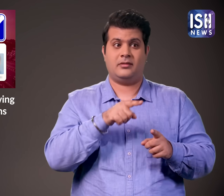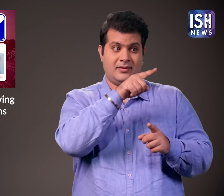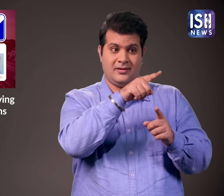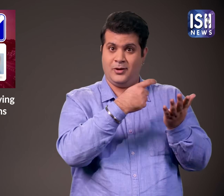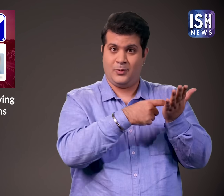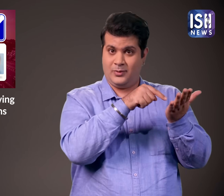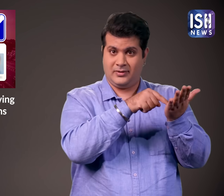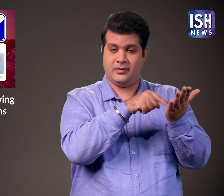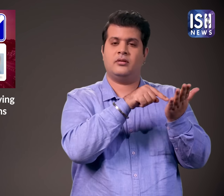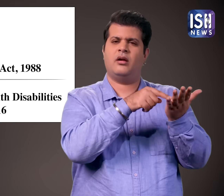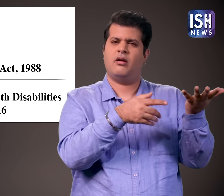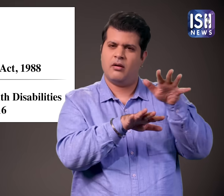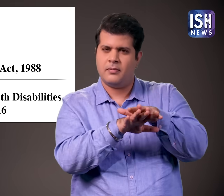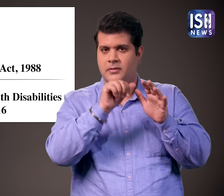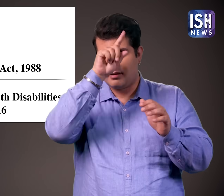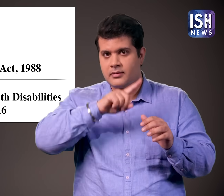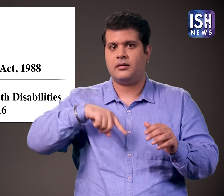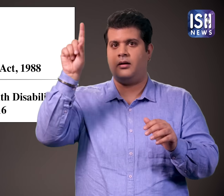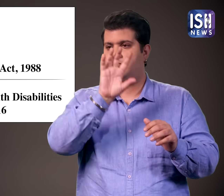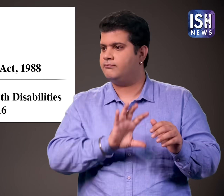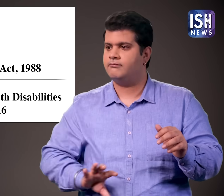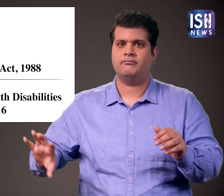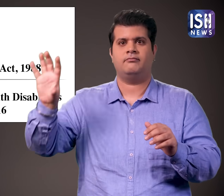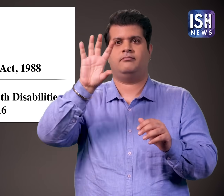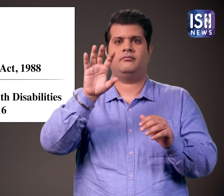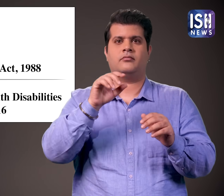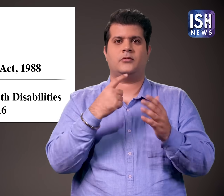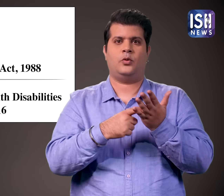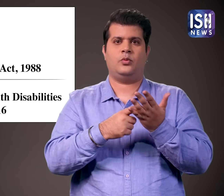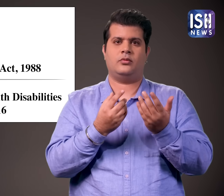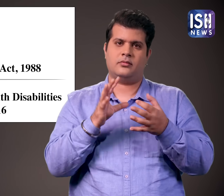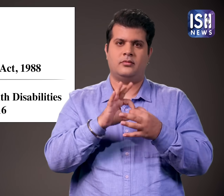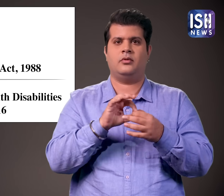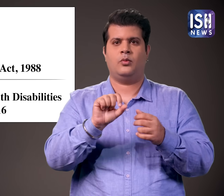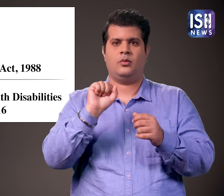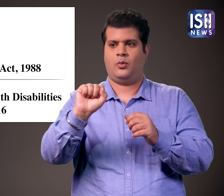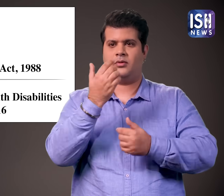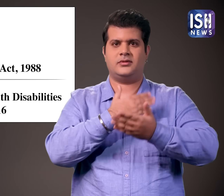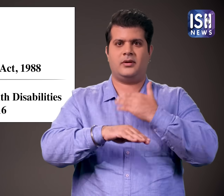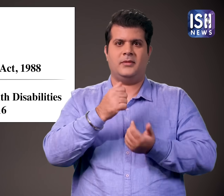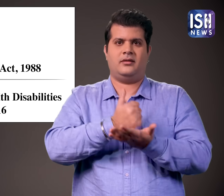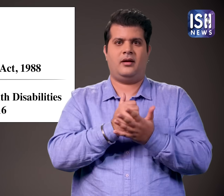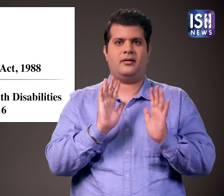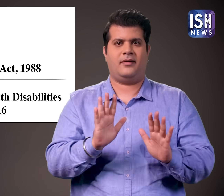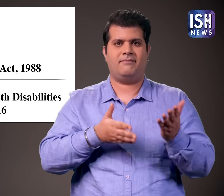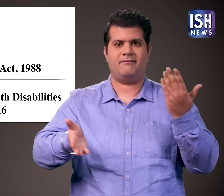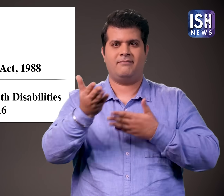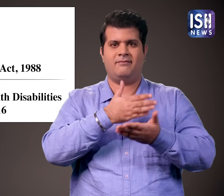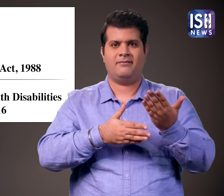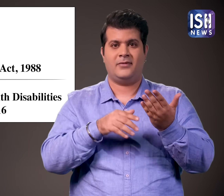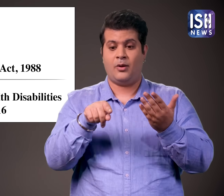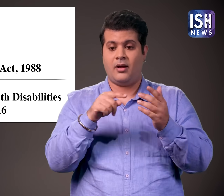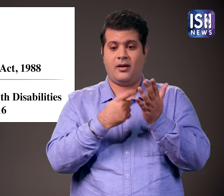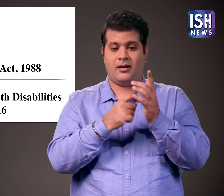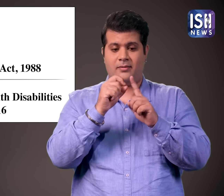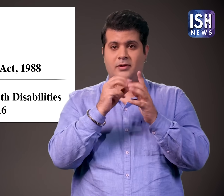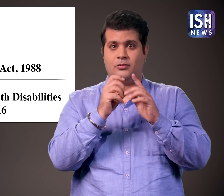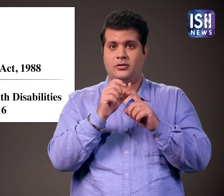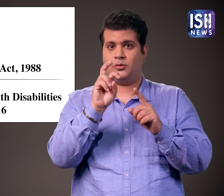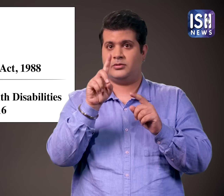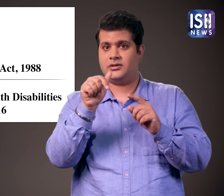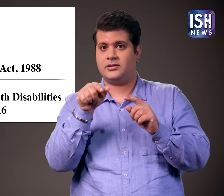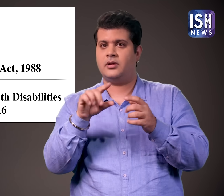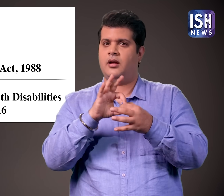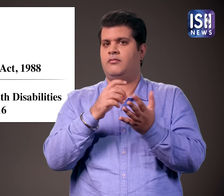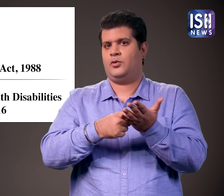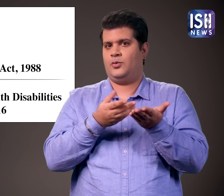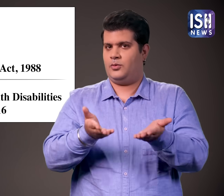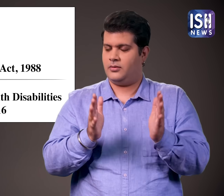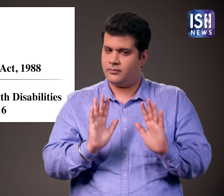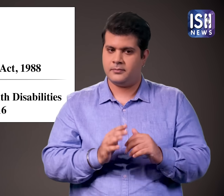in all States after changes to the Motor Vehicles Act and in accordance to the Rights of Persons with Disabilities Act, 2016.